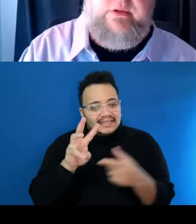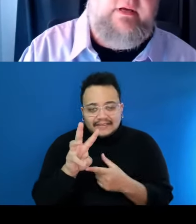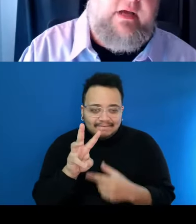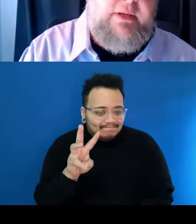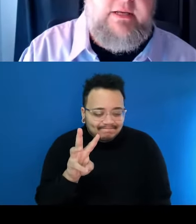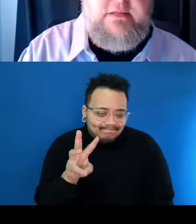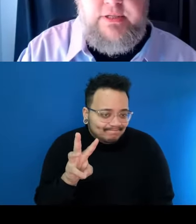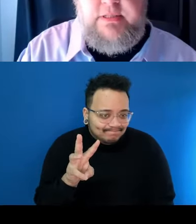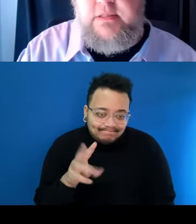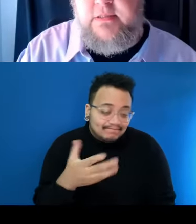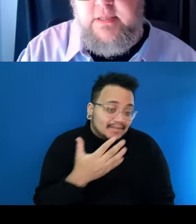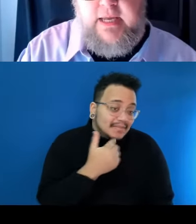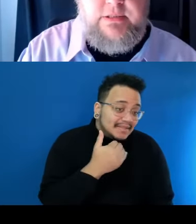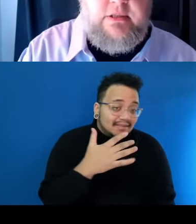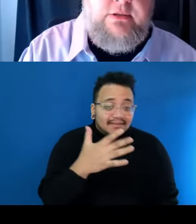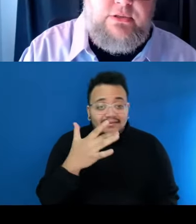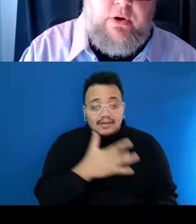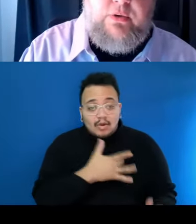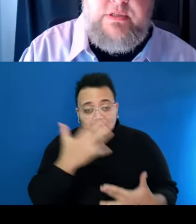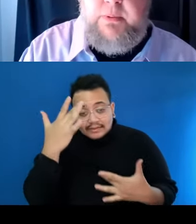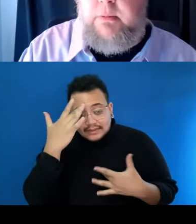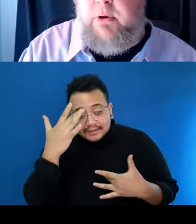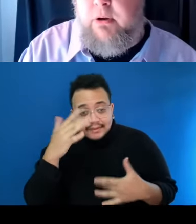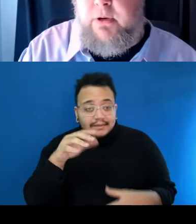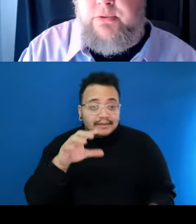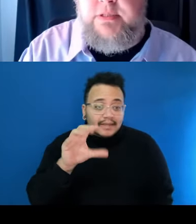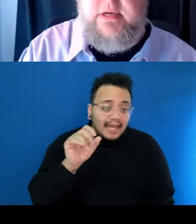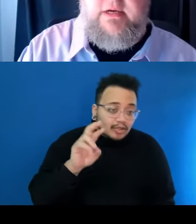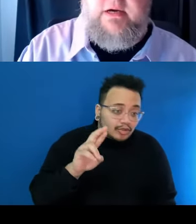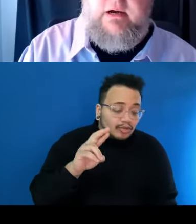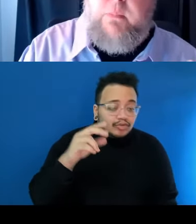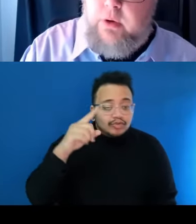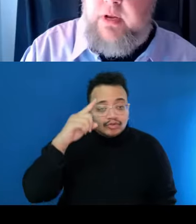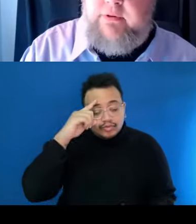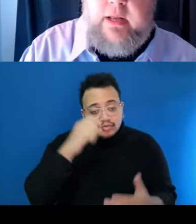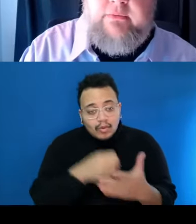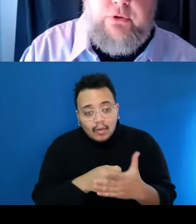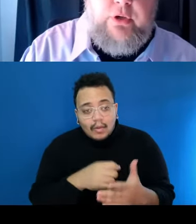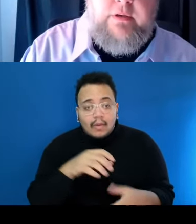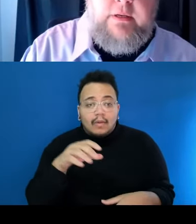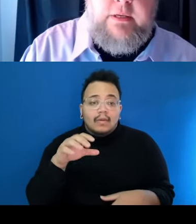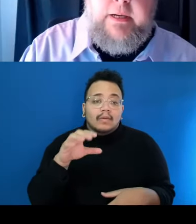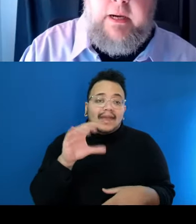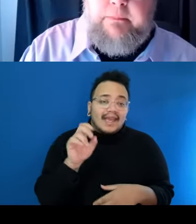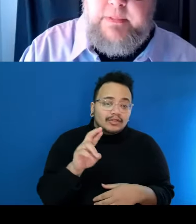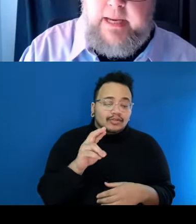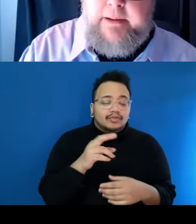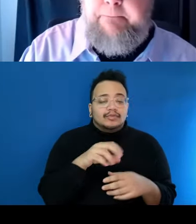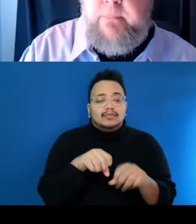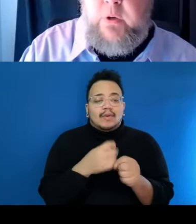So, when we look at diabetes, heart disease, cancer, strokes, COPD, broken bones, we don't have a lot of good data.